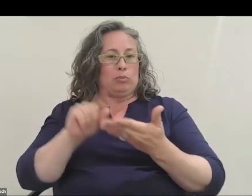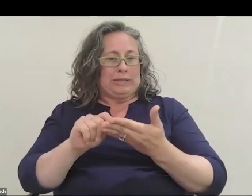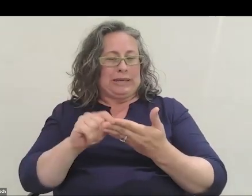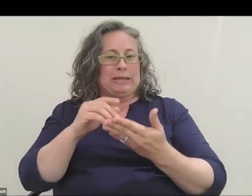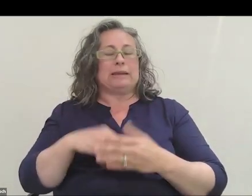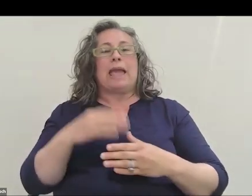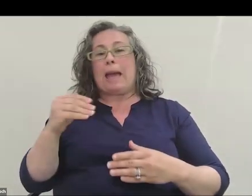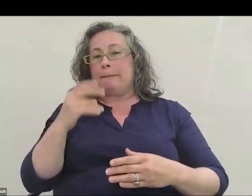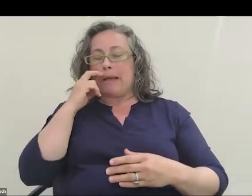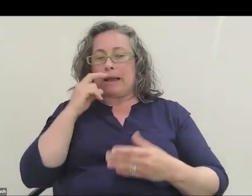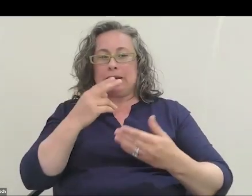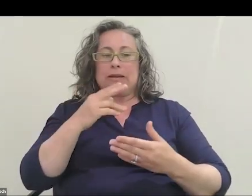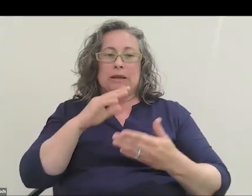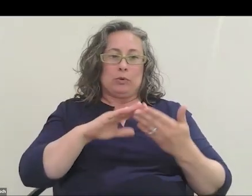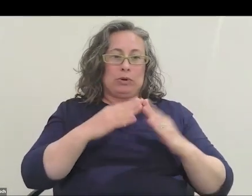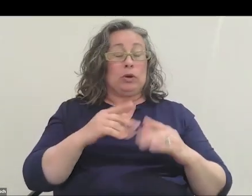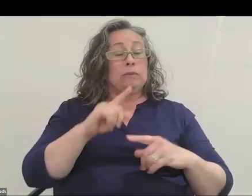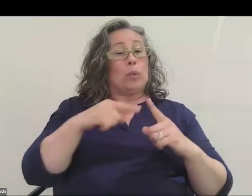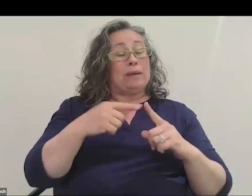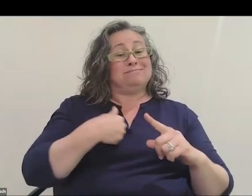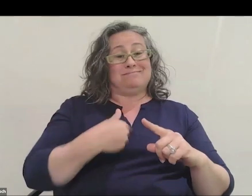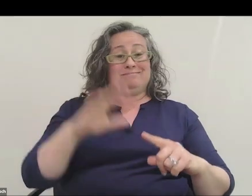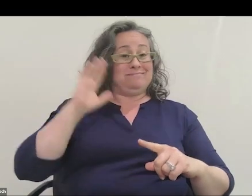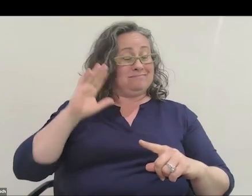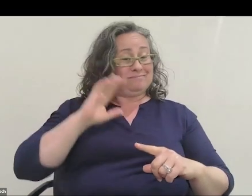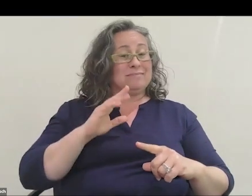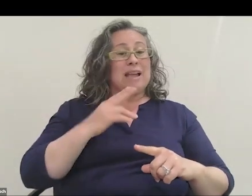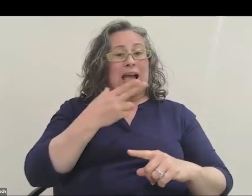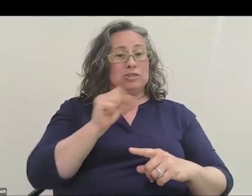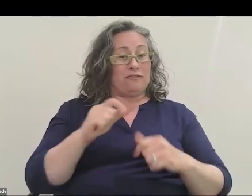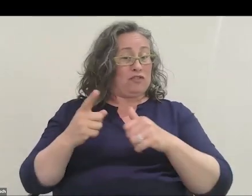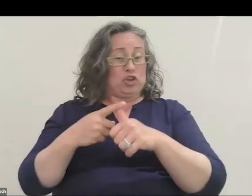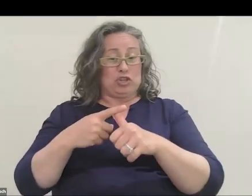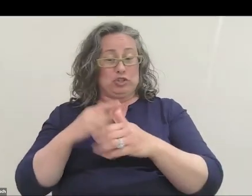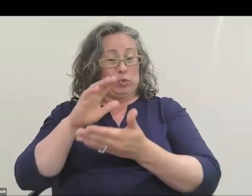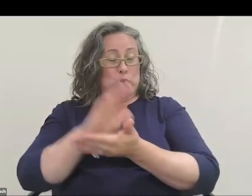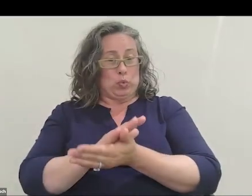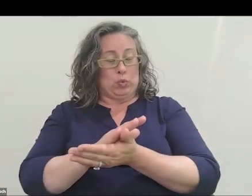When I was in high school, the first school for the blind that I visited that had a 3D printing program